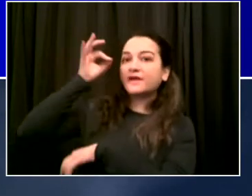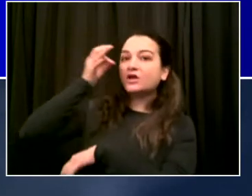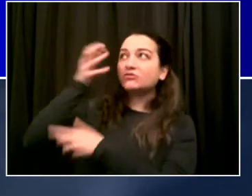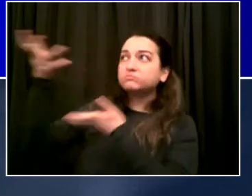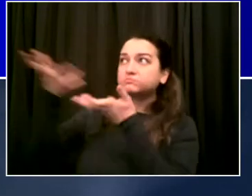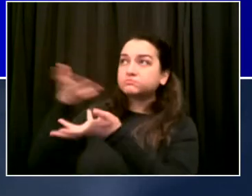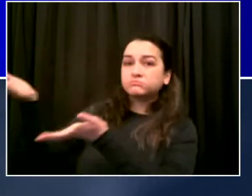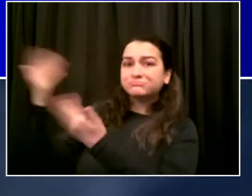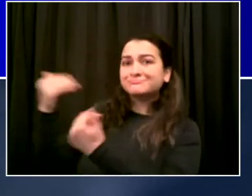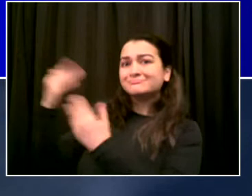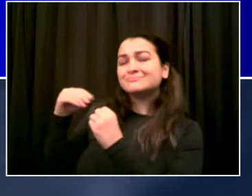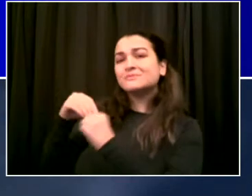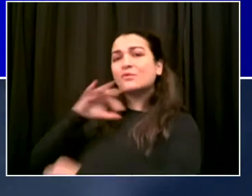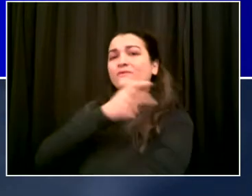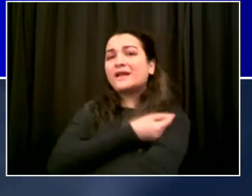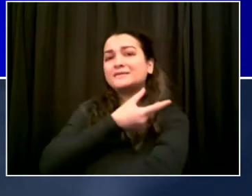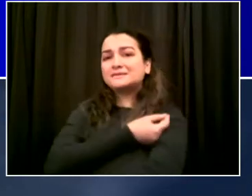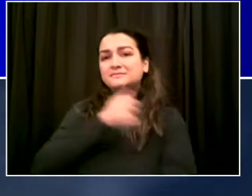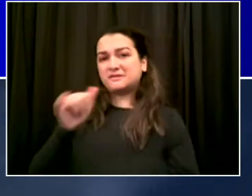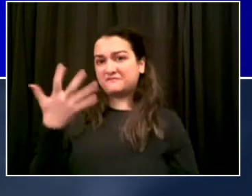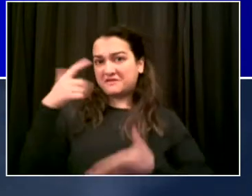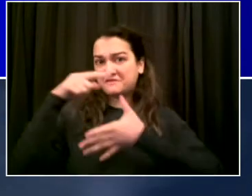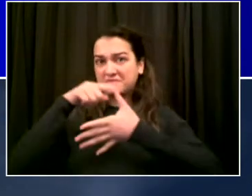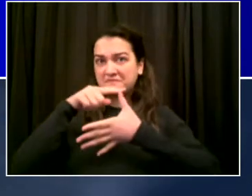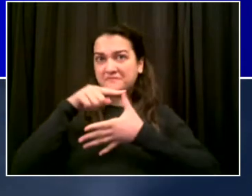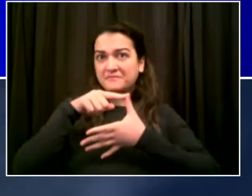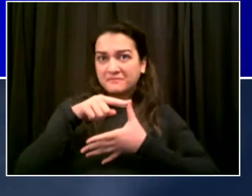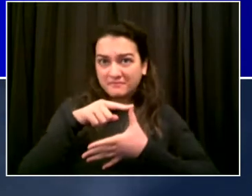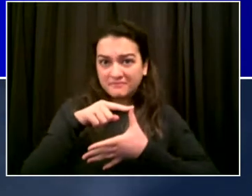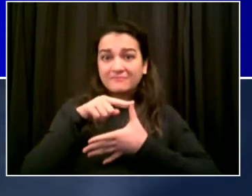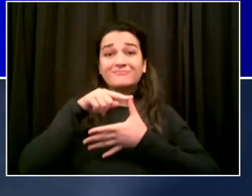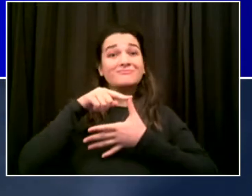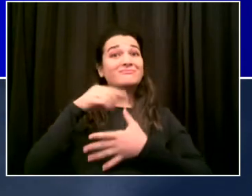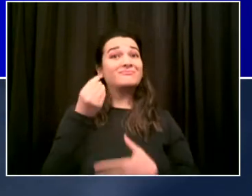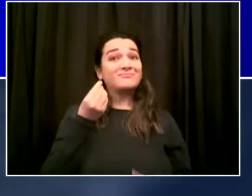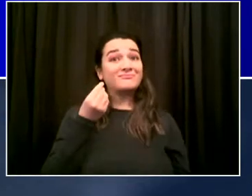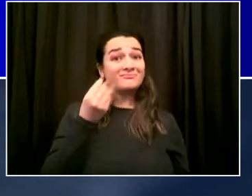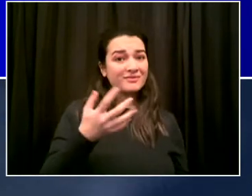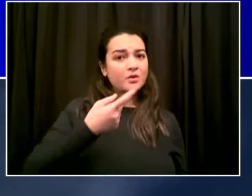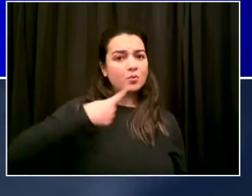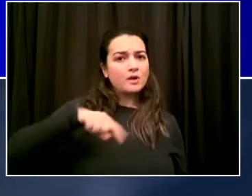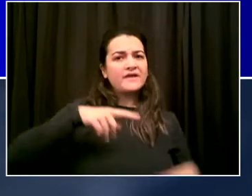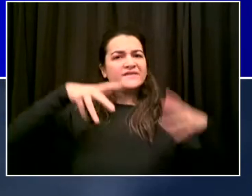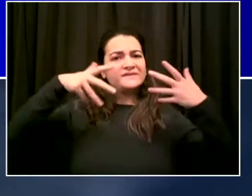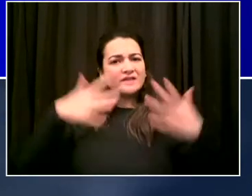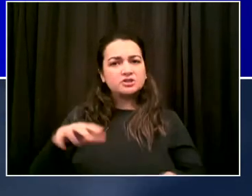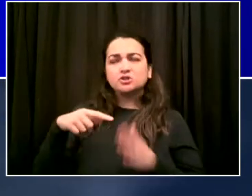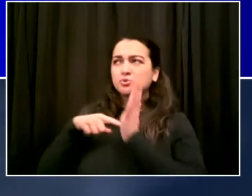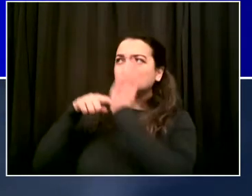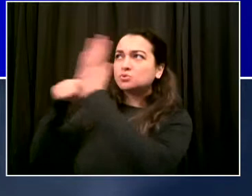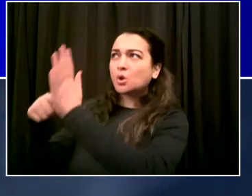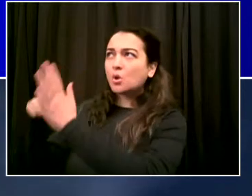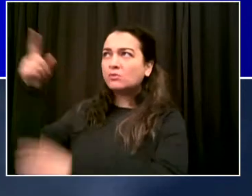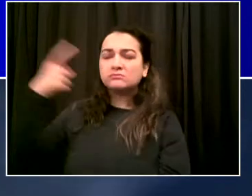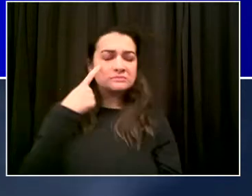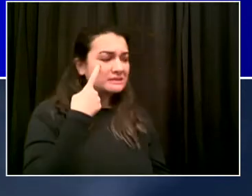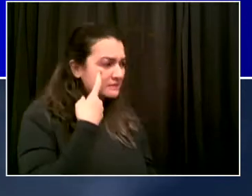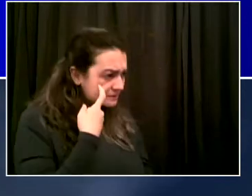WORKING WIWIH TTTE H STATE, MAXIMIZE THE SUPPLY. BECAUSE WE HAVE SHOWN THE